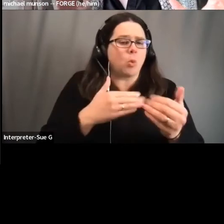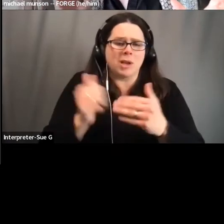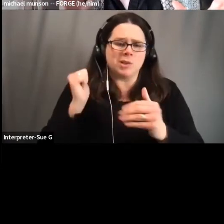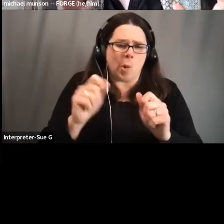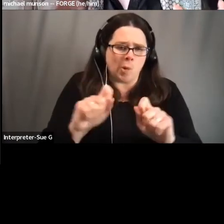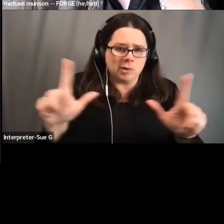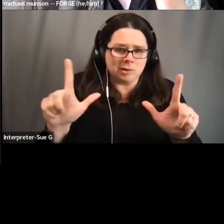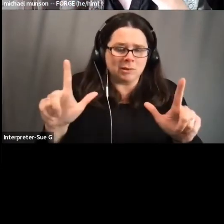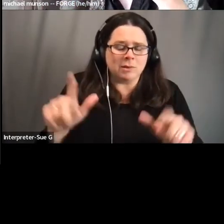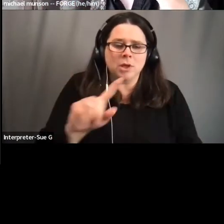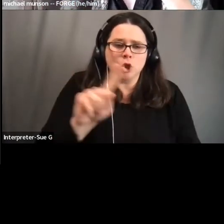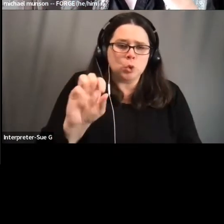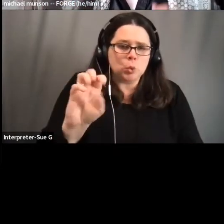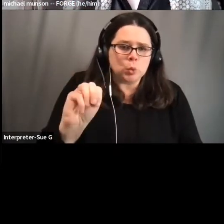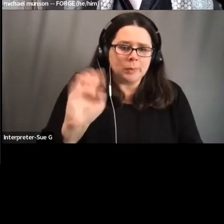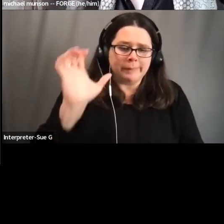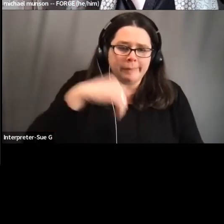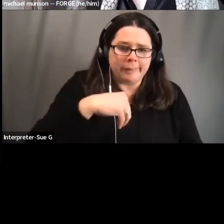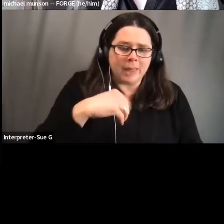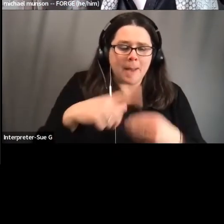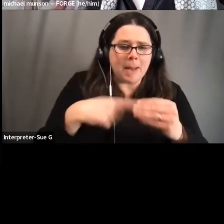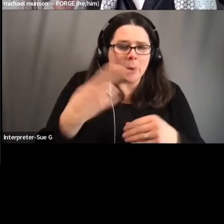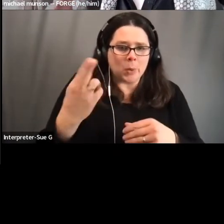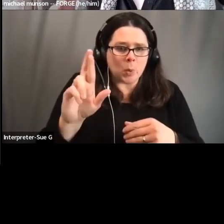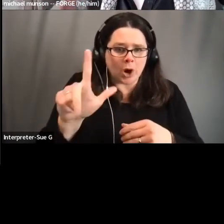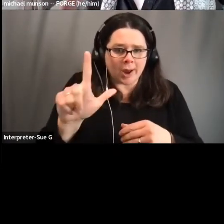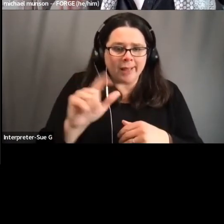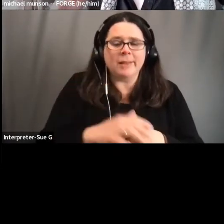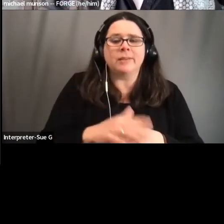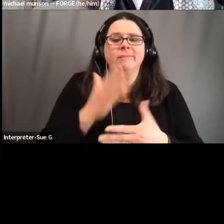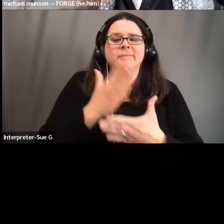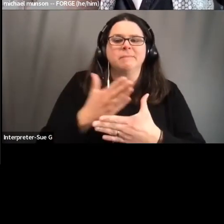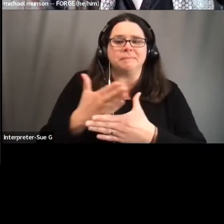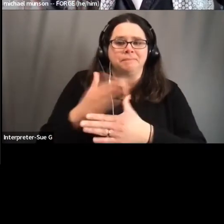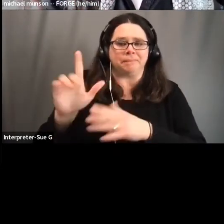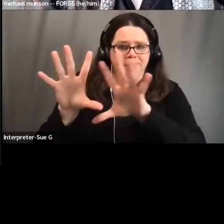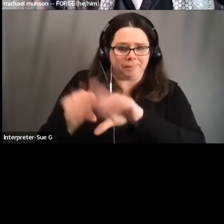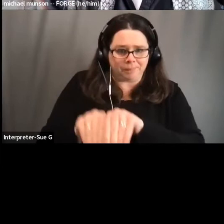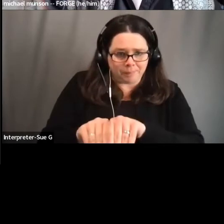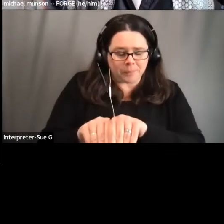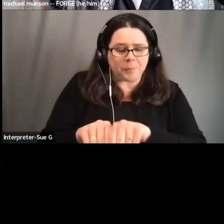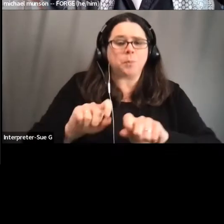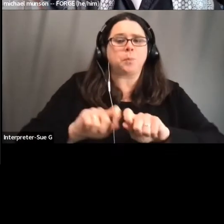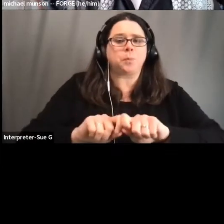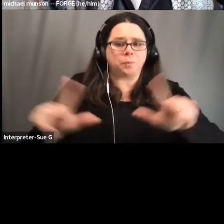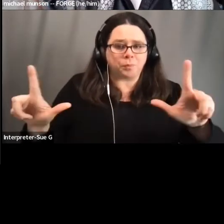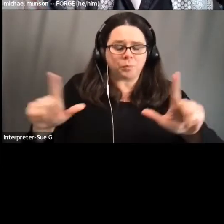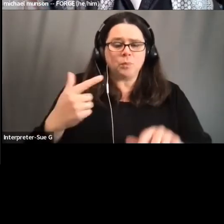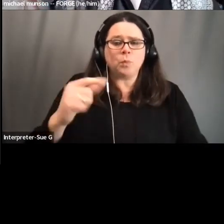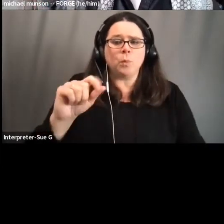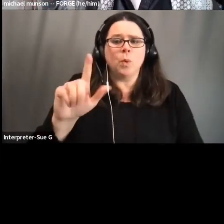Zoom is like funky about URLs and I'm gonna stop sharing this screen and I'm gonna share the Google Document screen